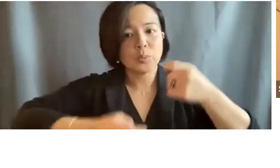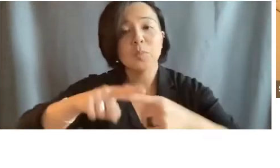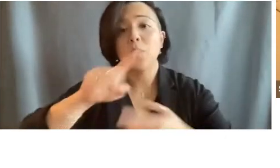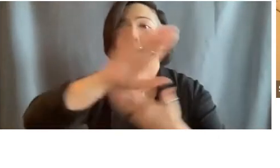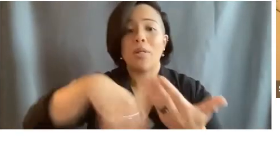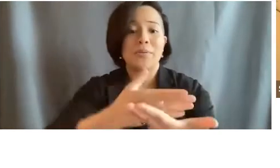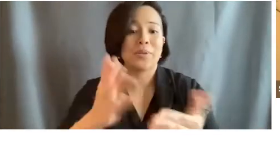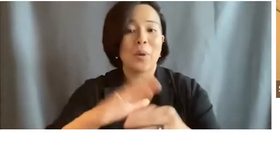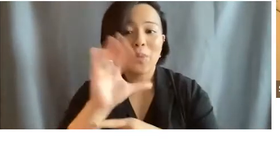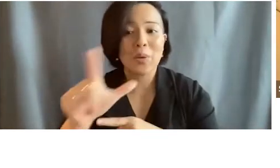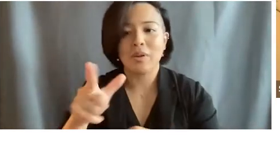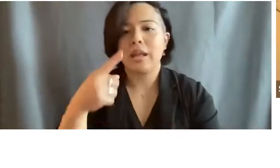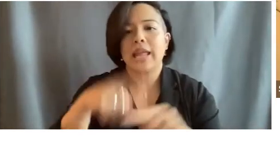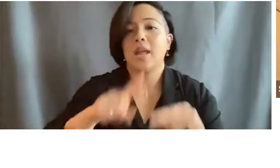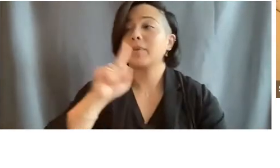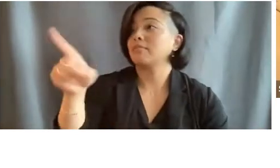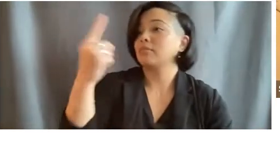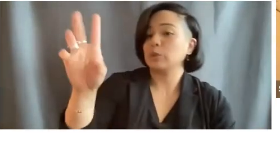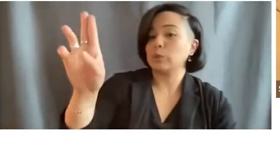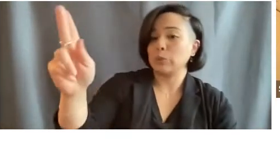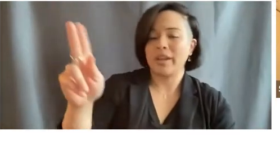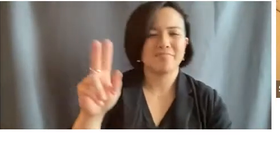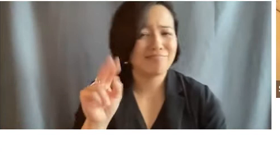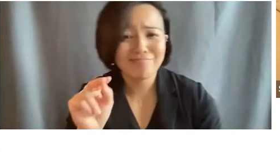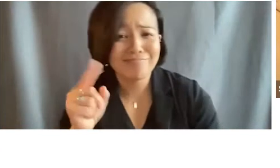It has to be done with partners. But it is a real moment and just want to emphasize that because, again,